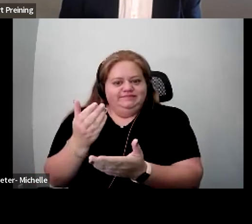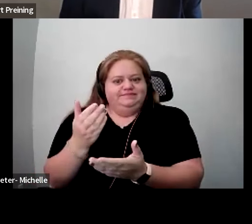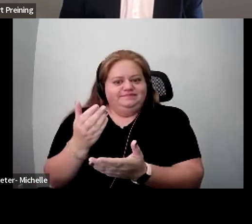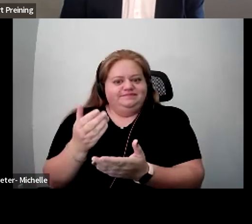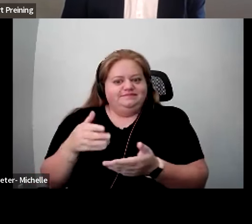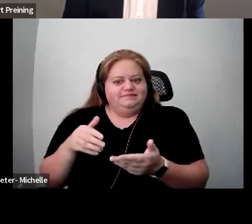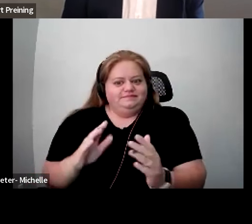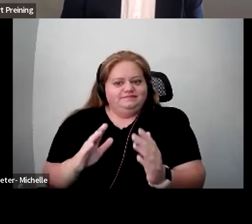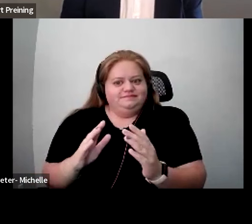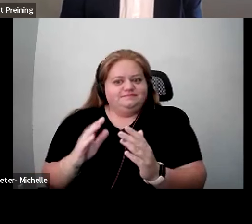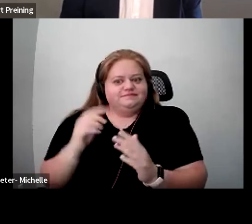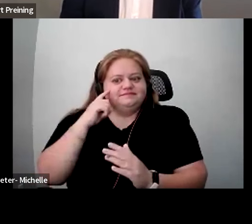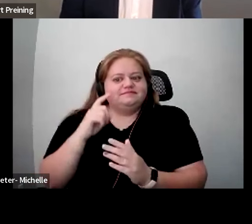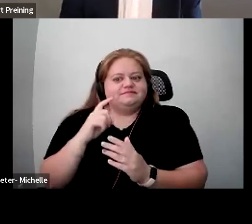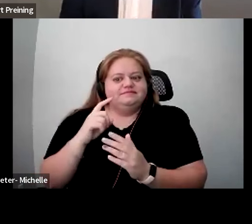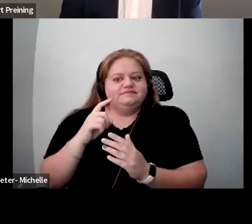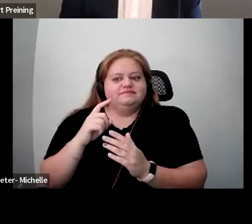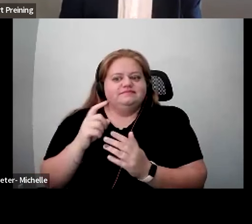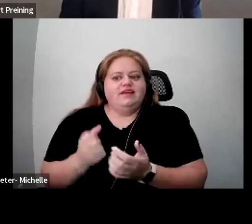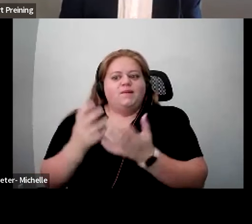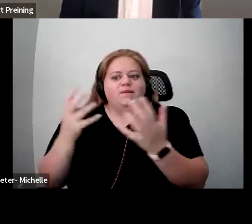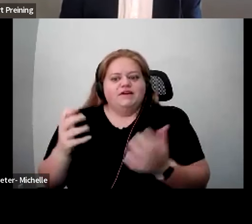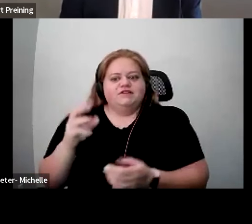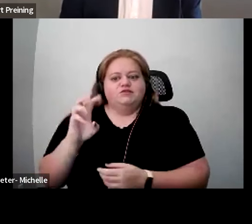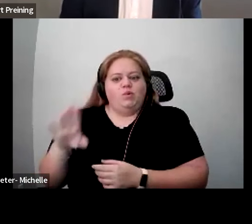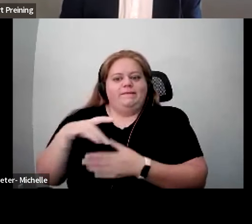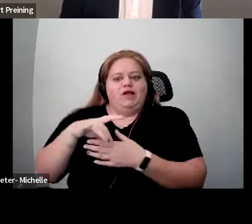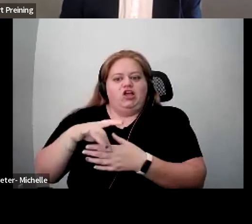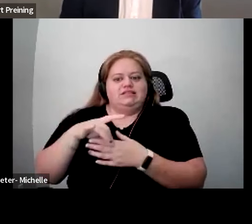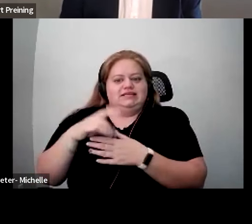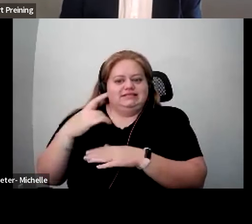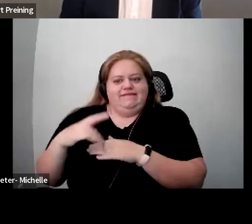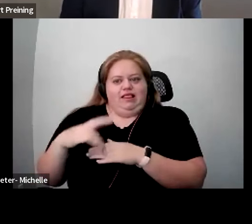based on the vast amount of web content out there.